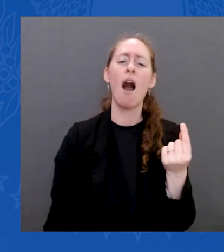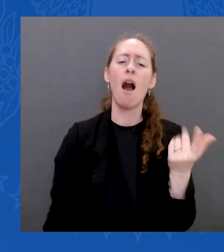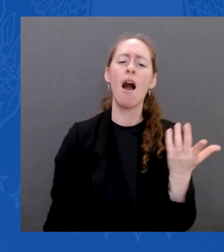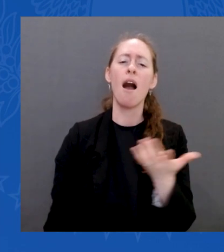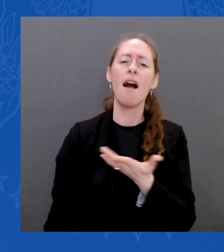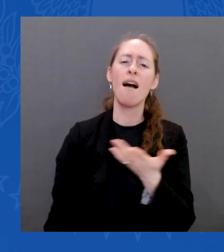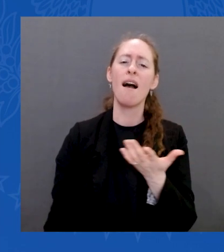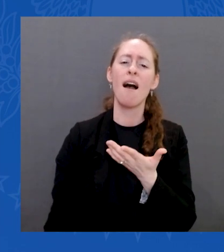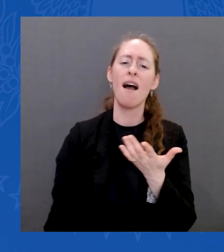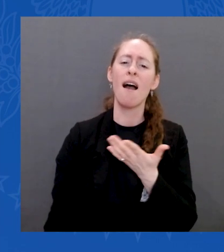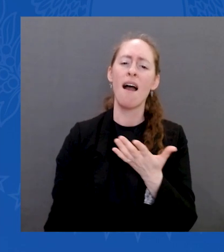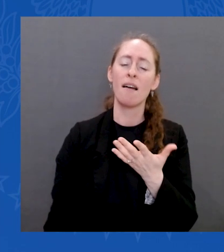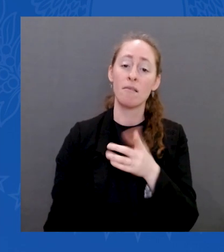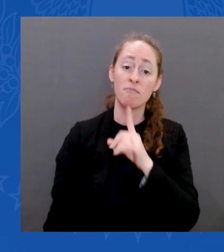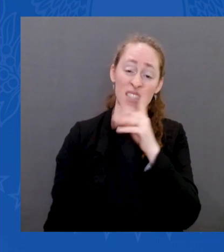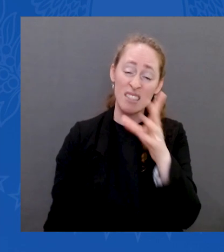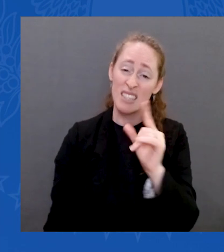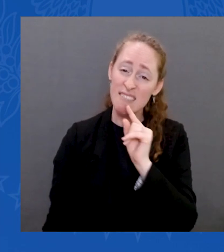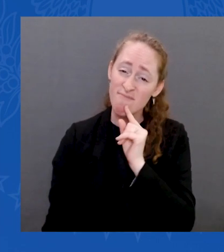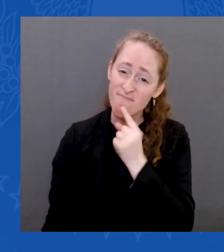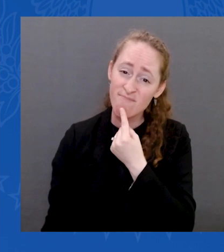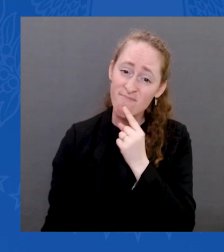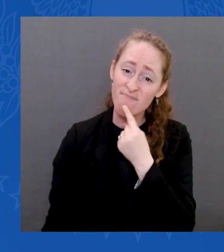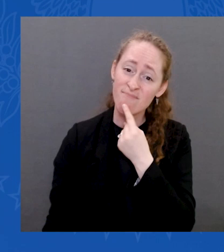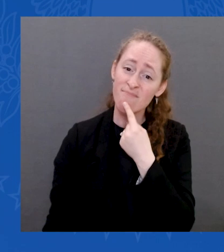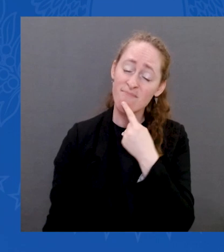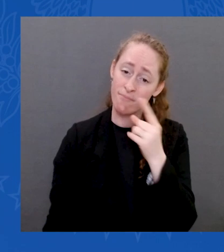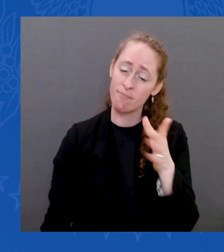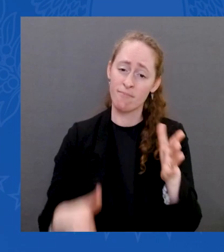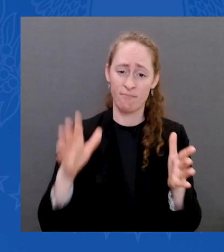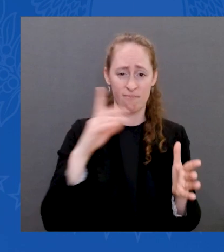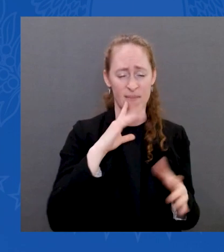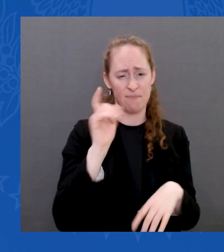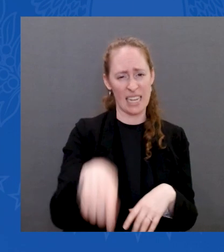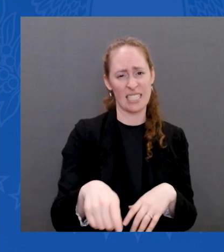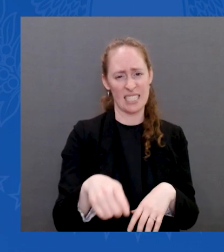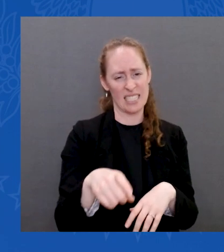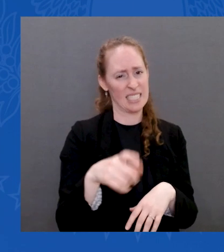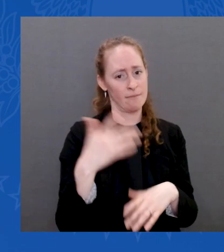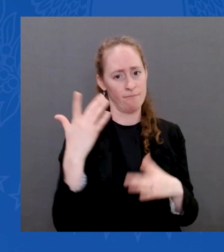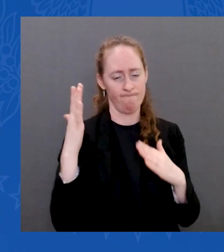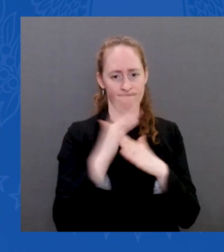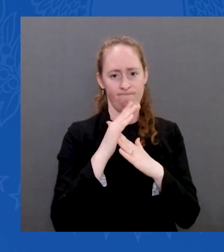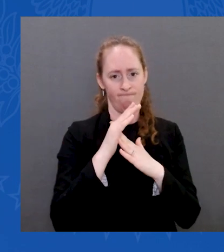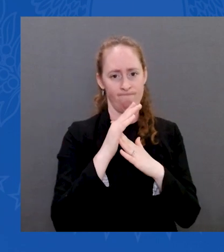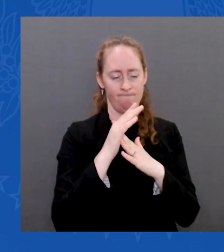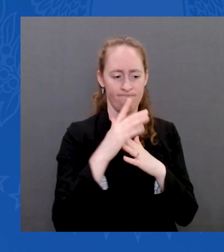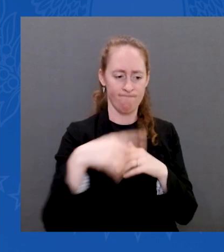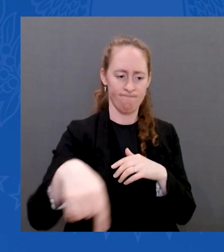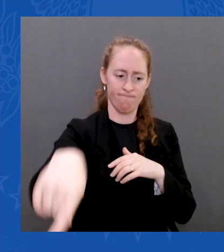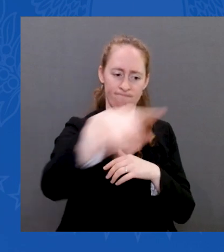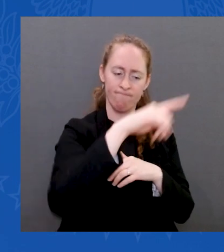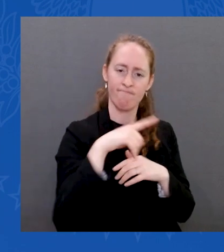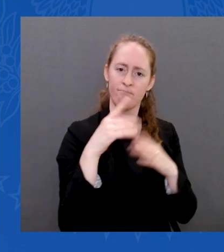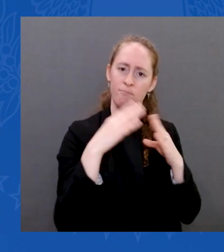have the best-educated public in the world. Have our students gain confidence